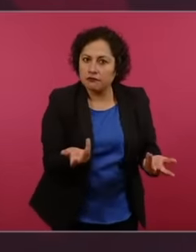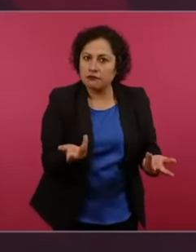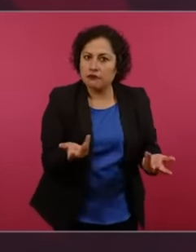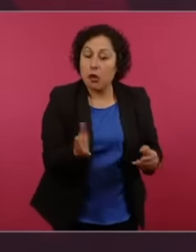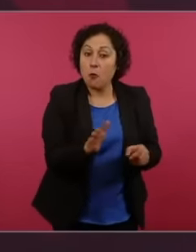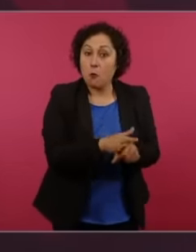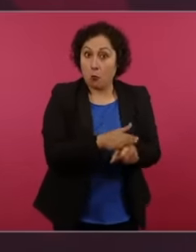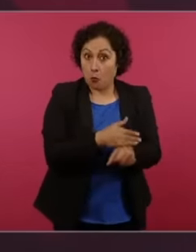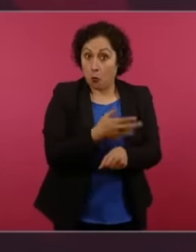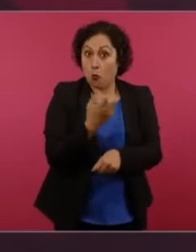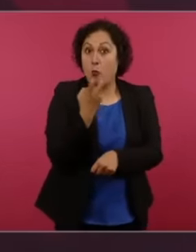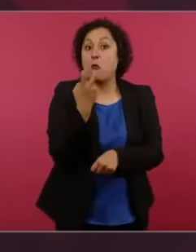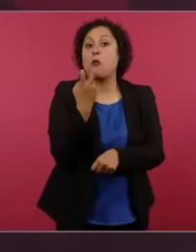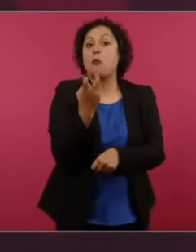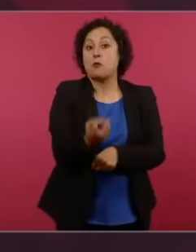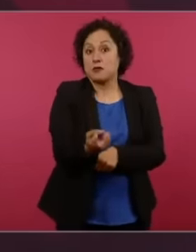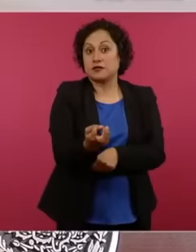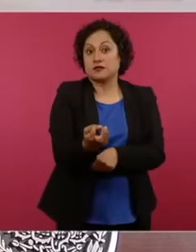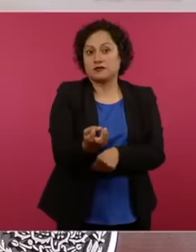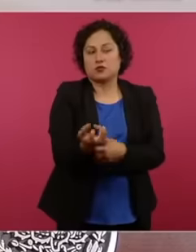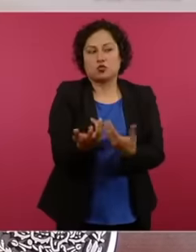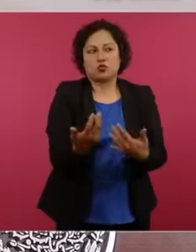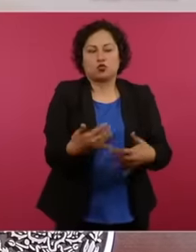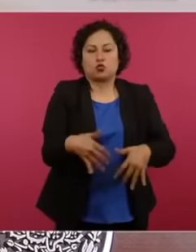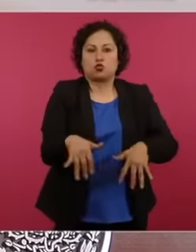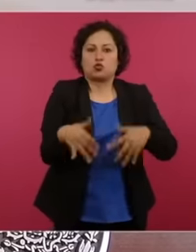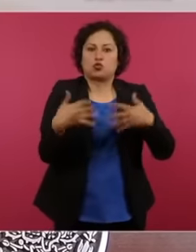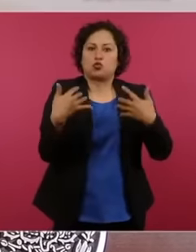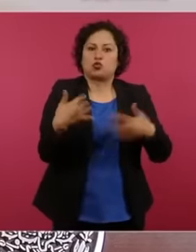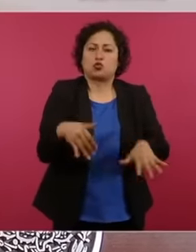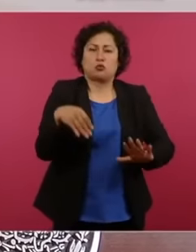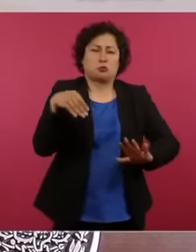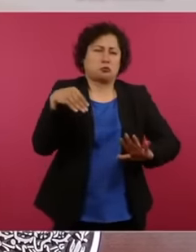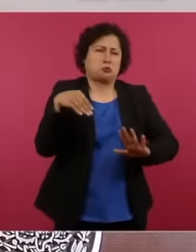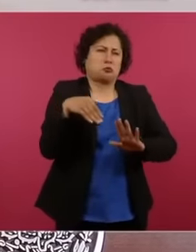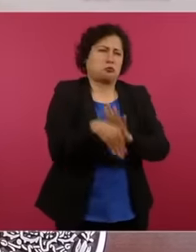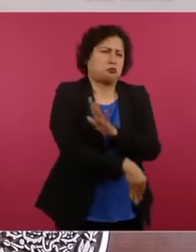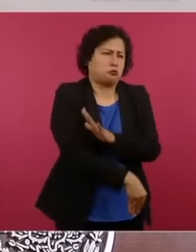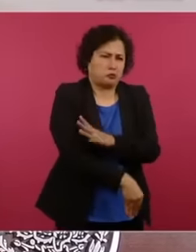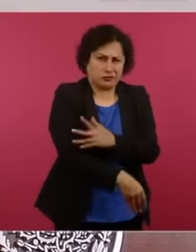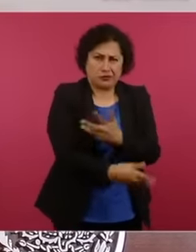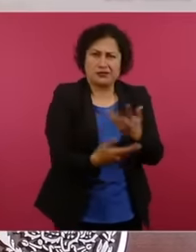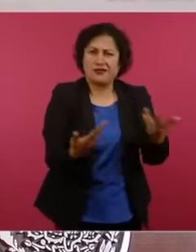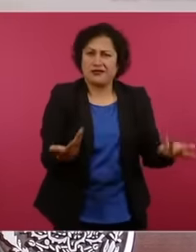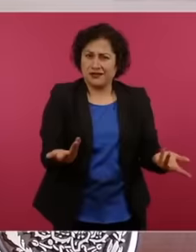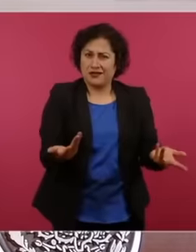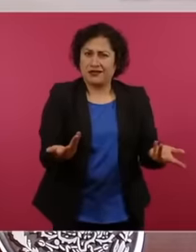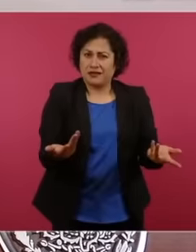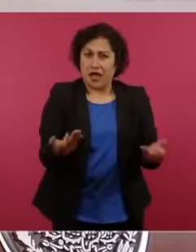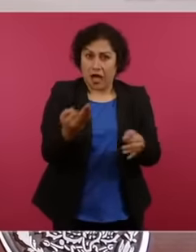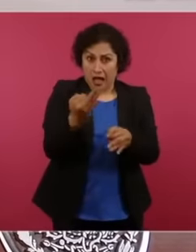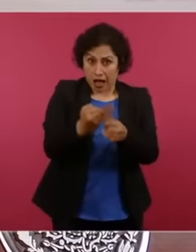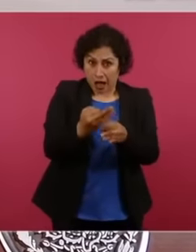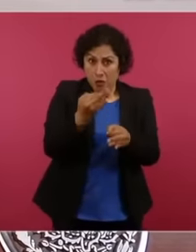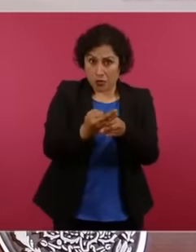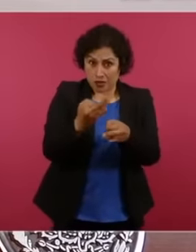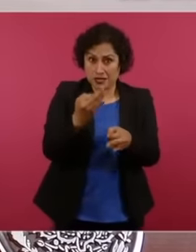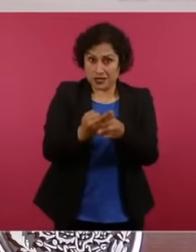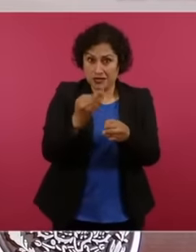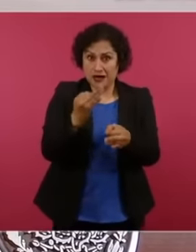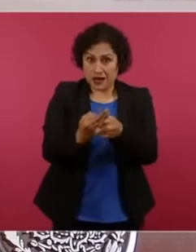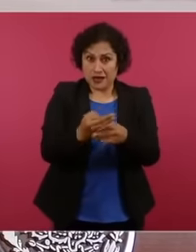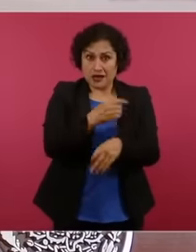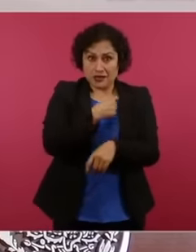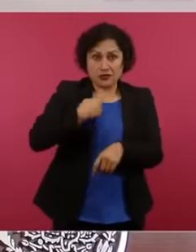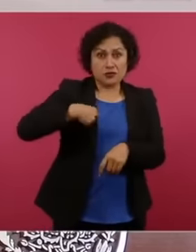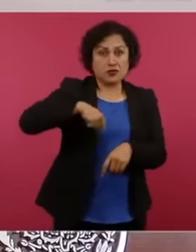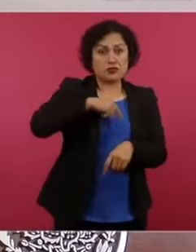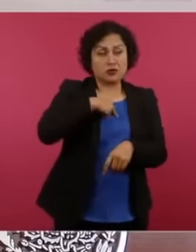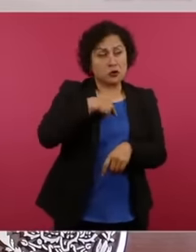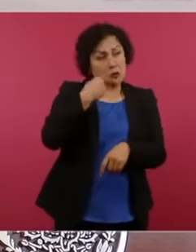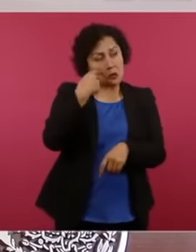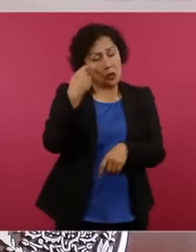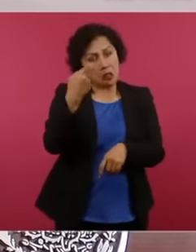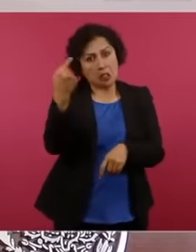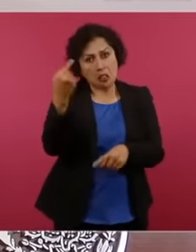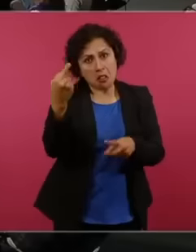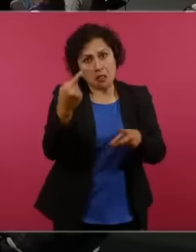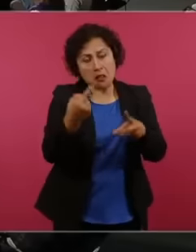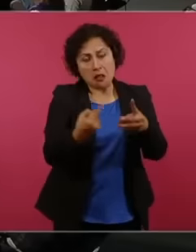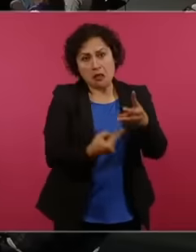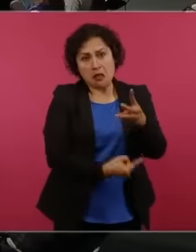we are facing these things that bother the undersigners